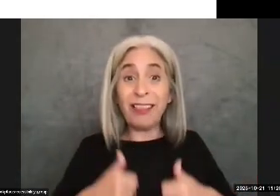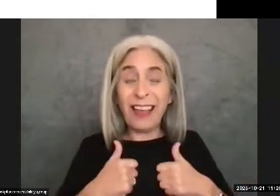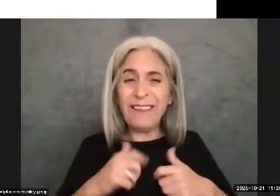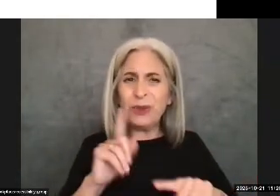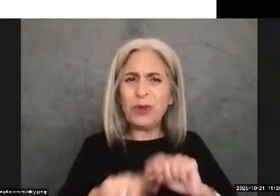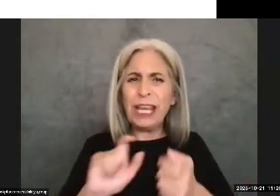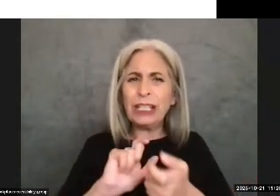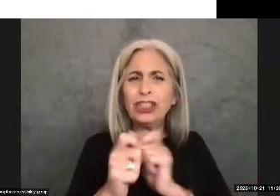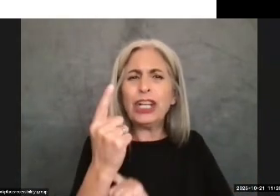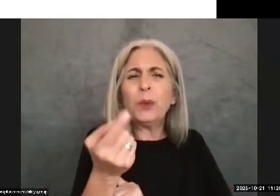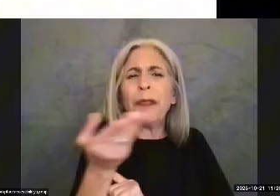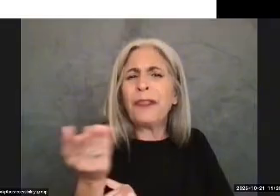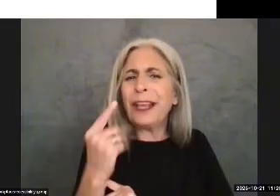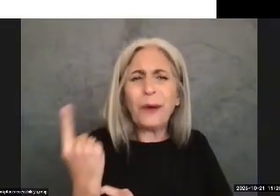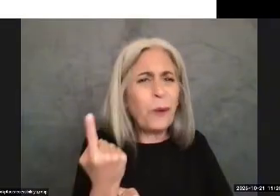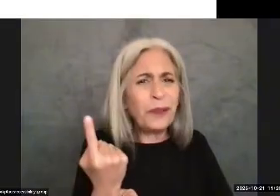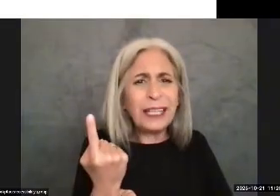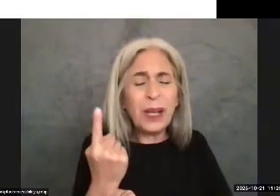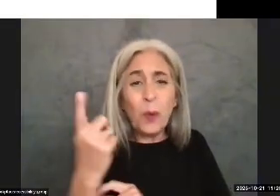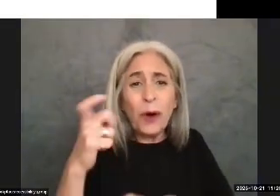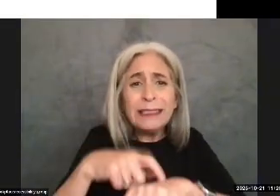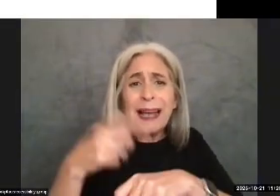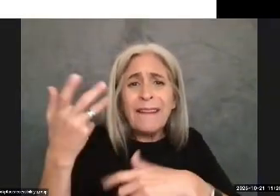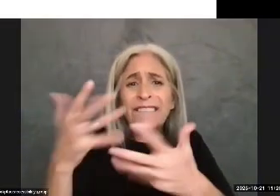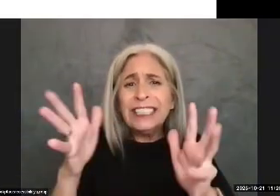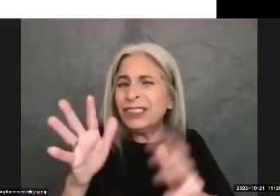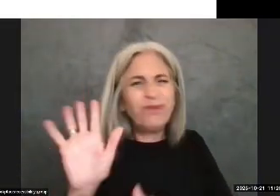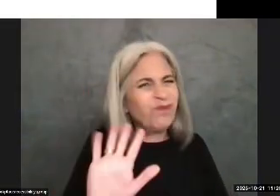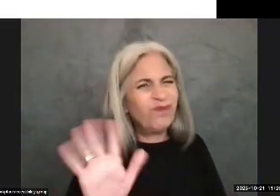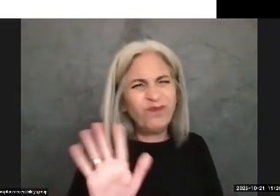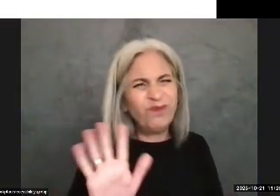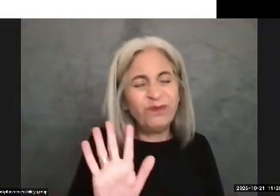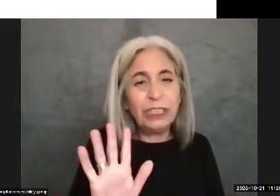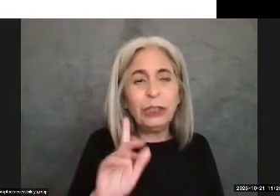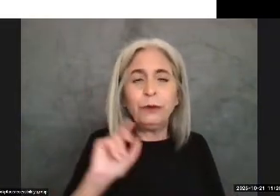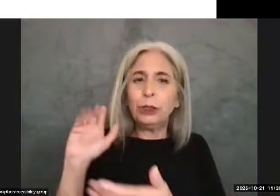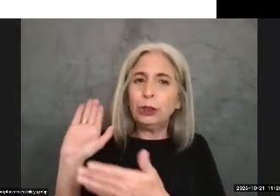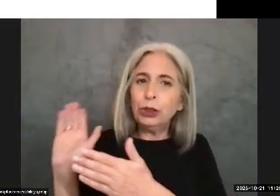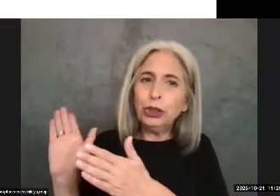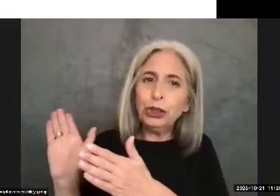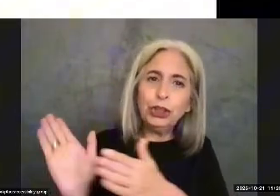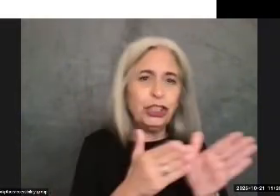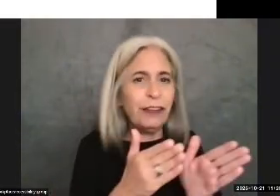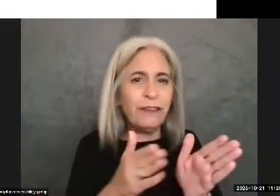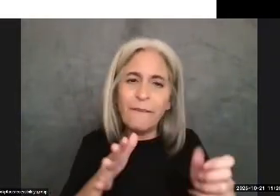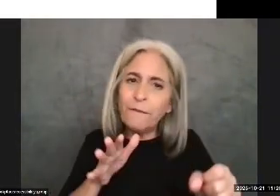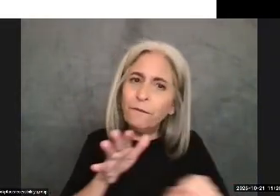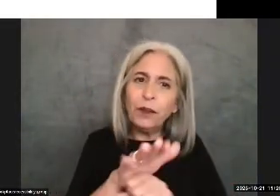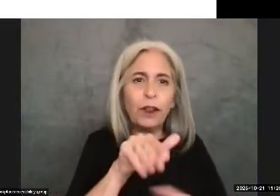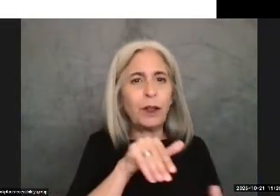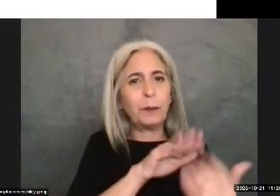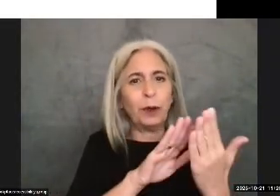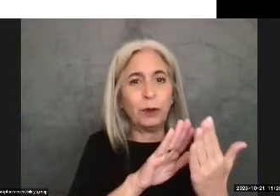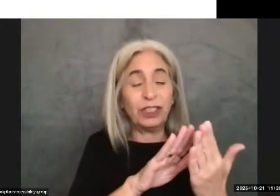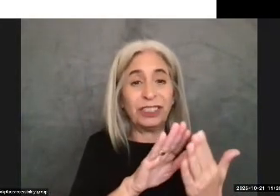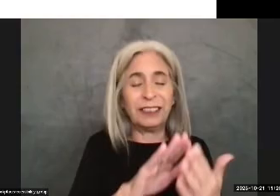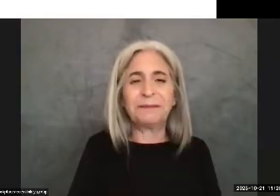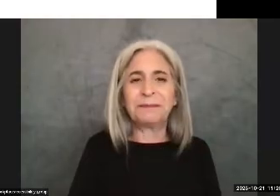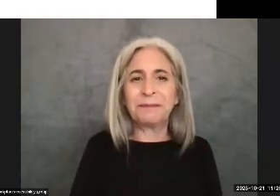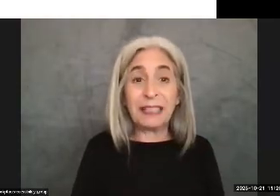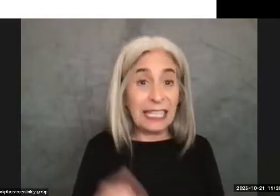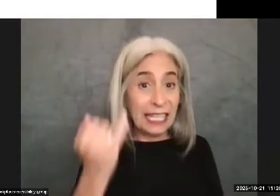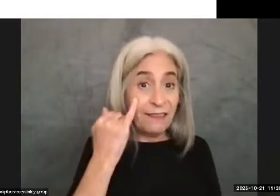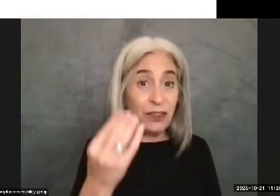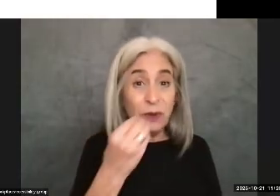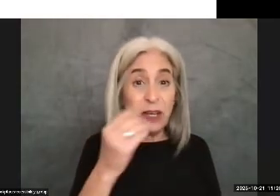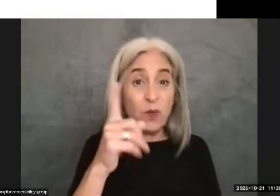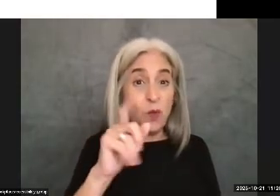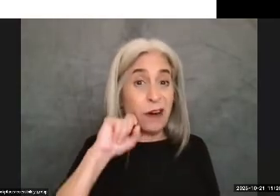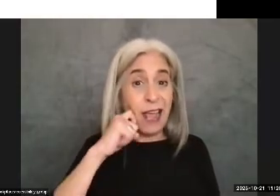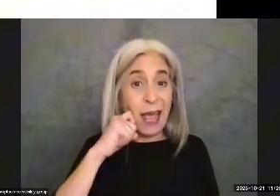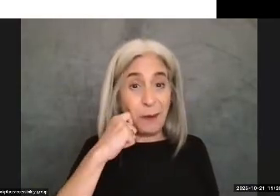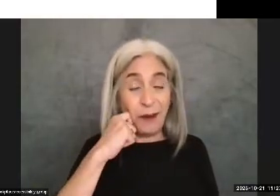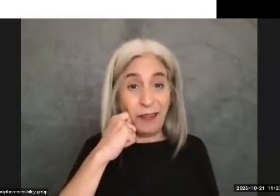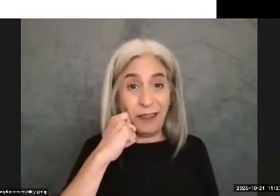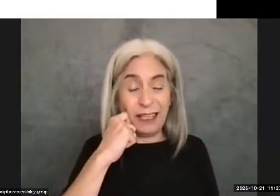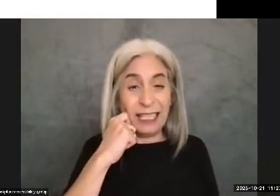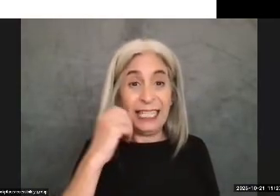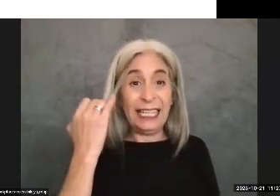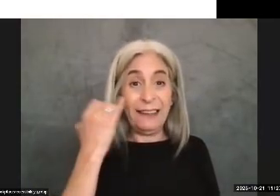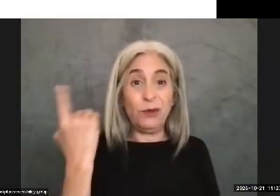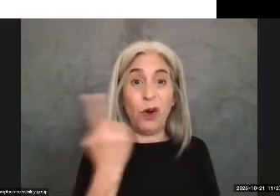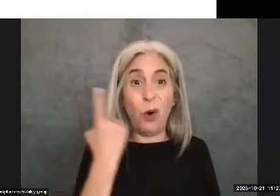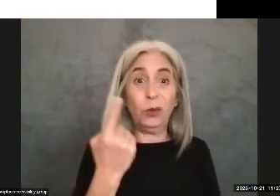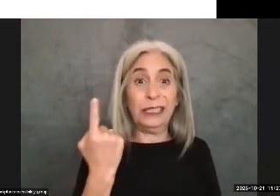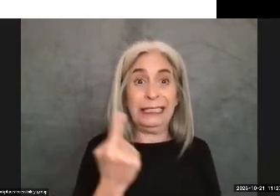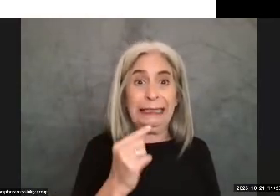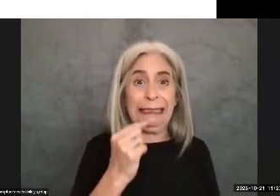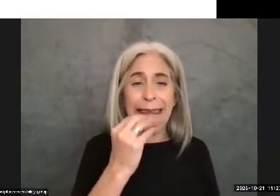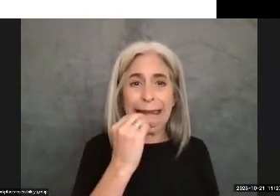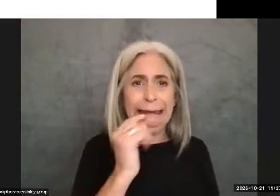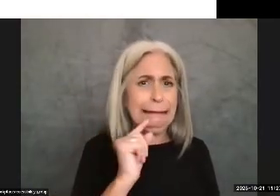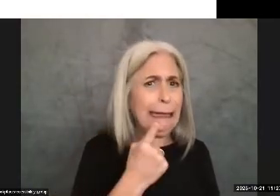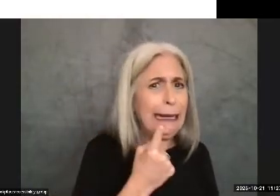Kathleen DeForest: We can't just change one thing, we can't just do it once and call it a day. We have to shift our overall approach, right? It doesn't happen by accident. So if you eat one apple after a lifetime of eating candy bars.